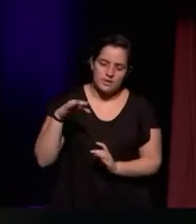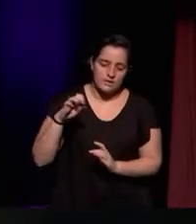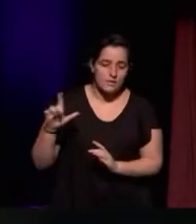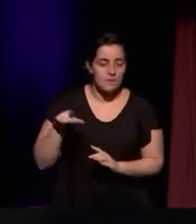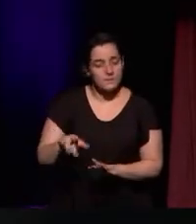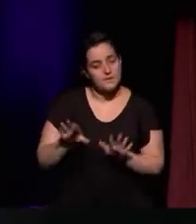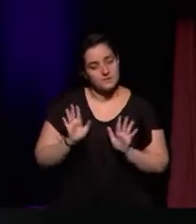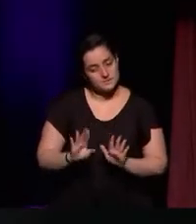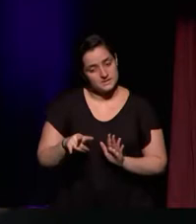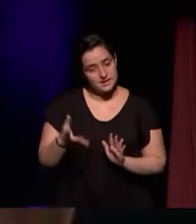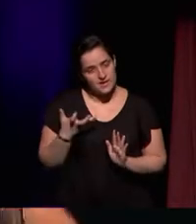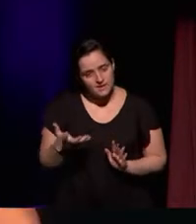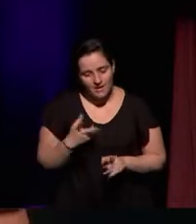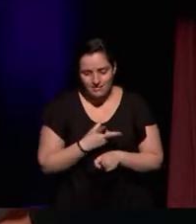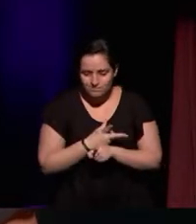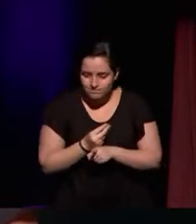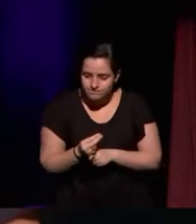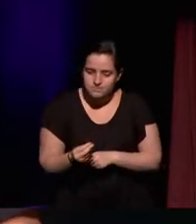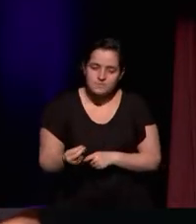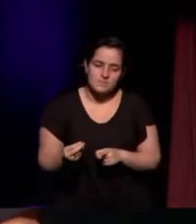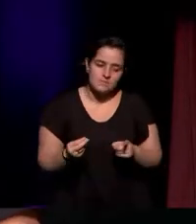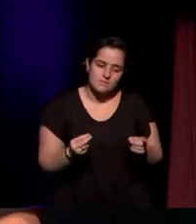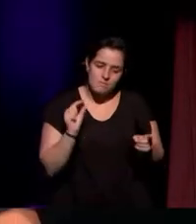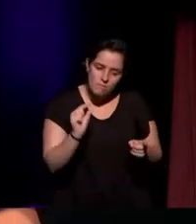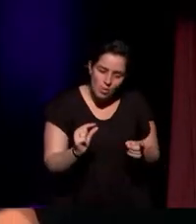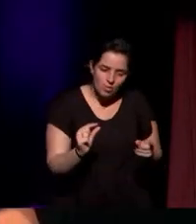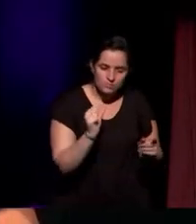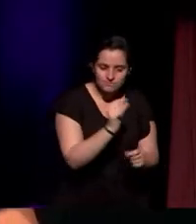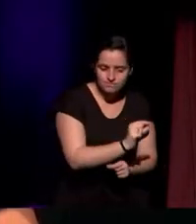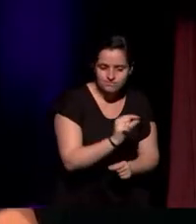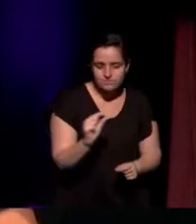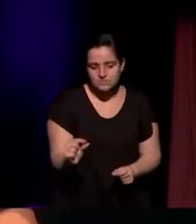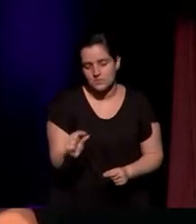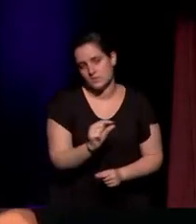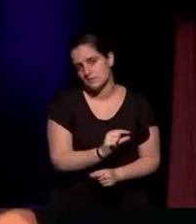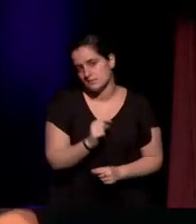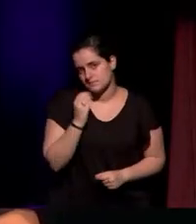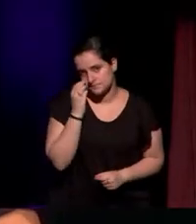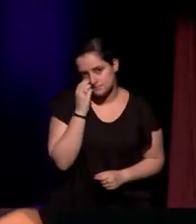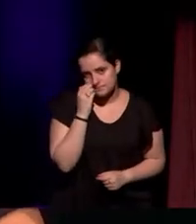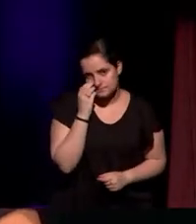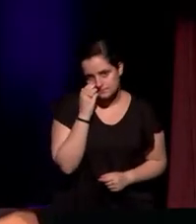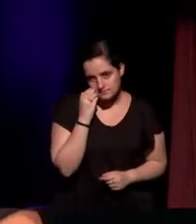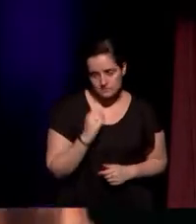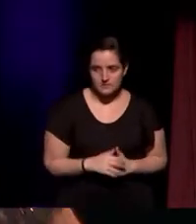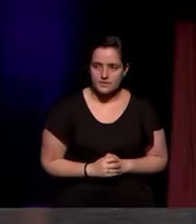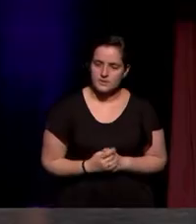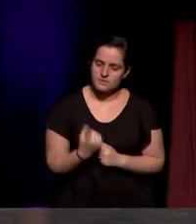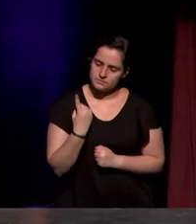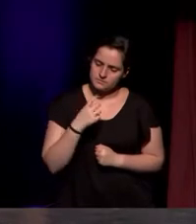some achievements of the West. In 1944, the first